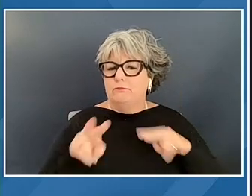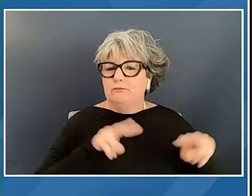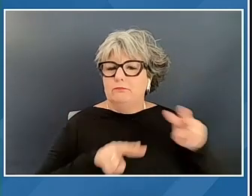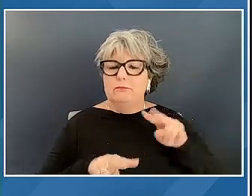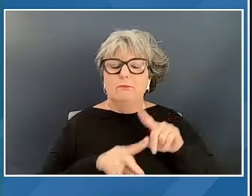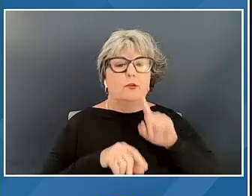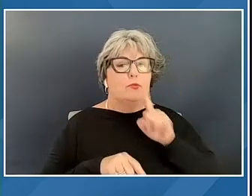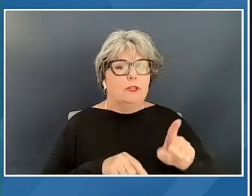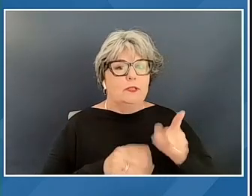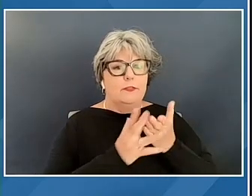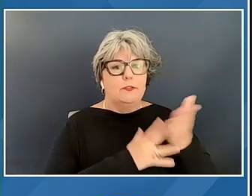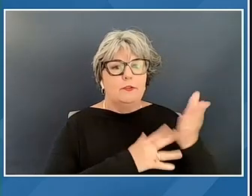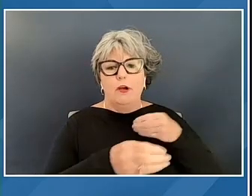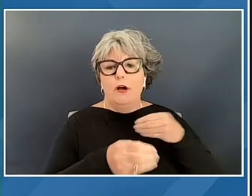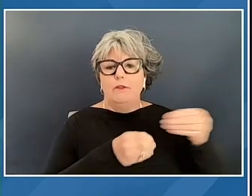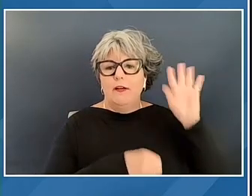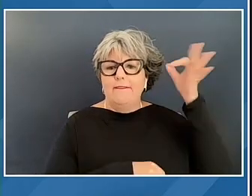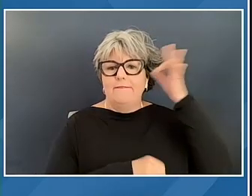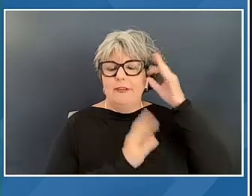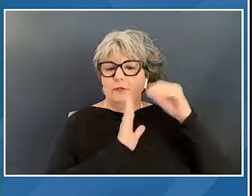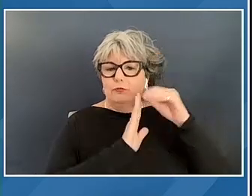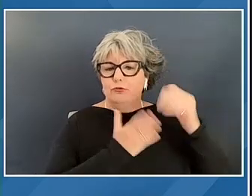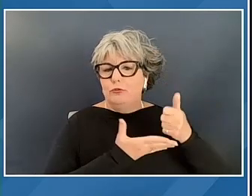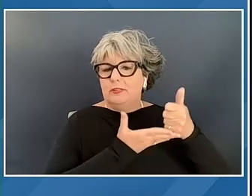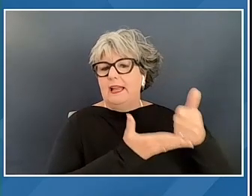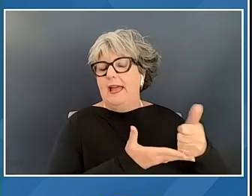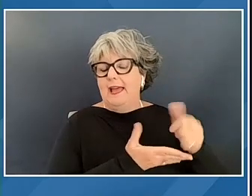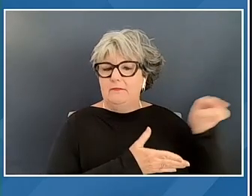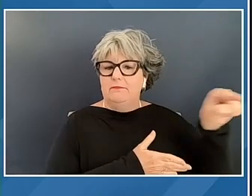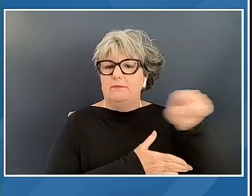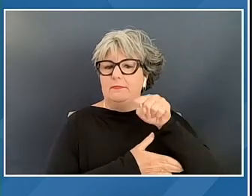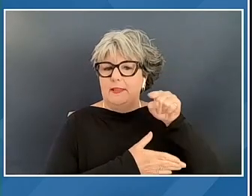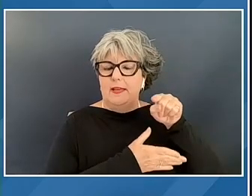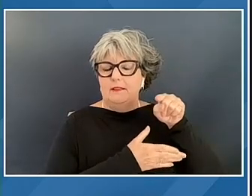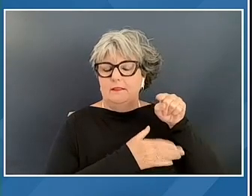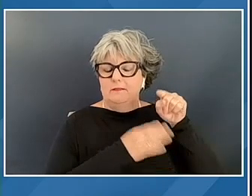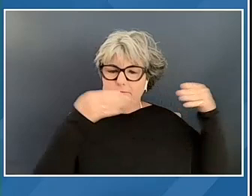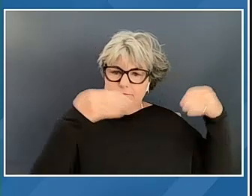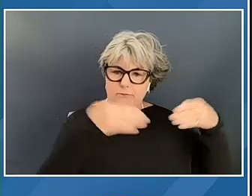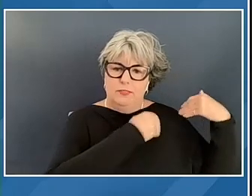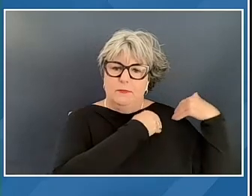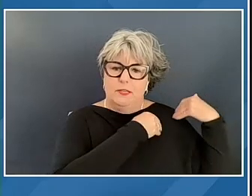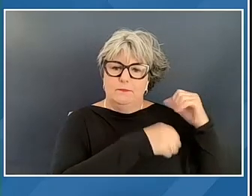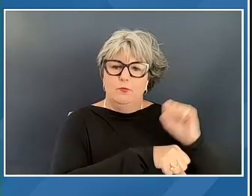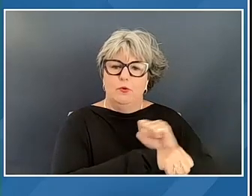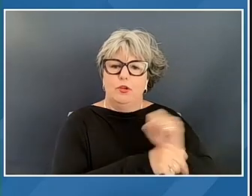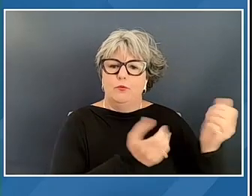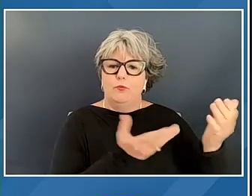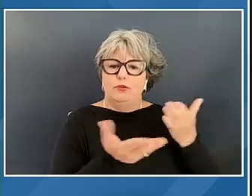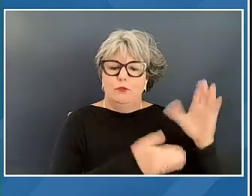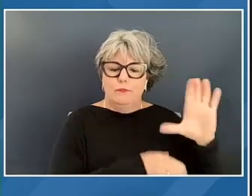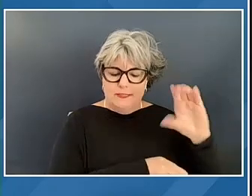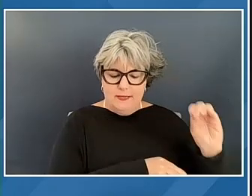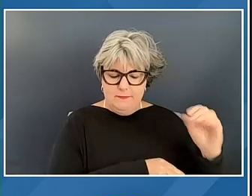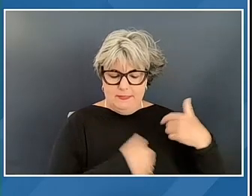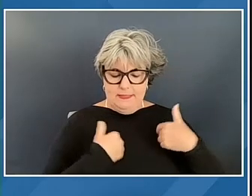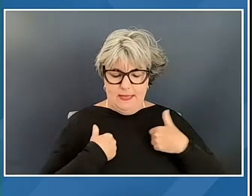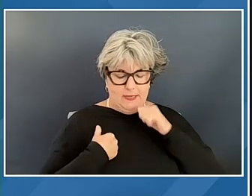Office of Federal Student Aid. They deal with our servicers. So I don't have all the specificity around that.